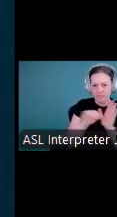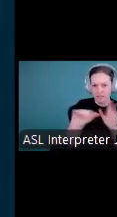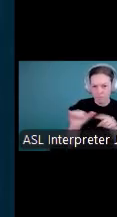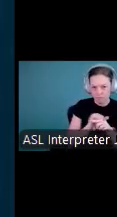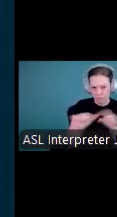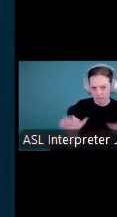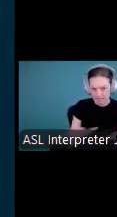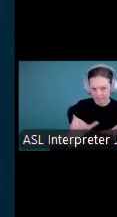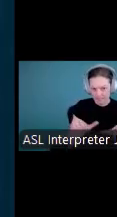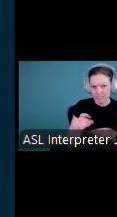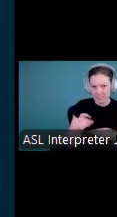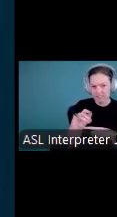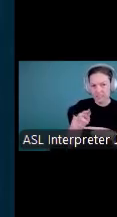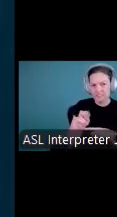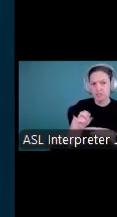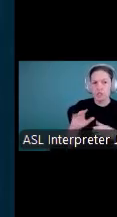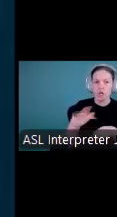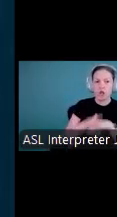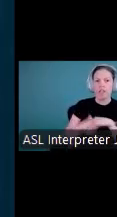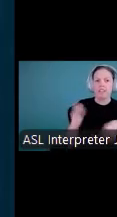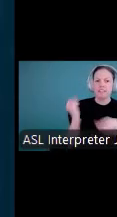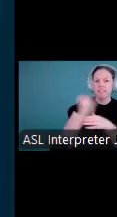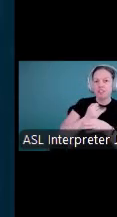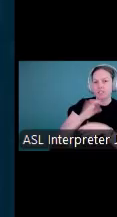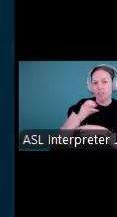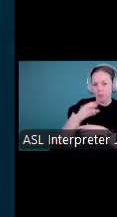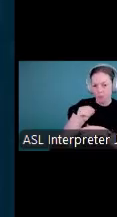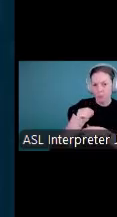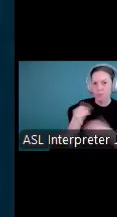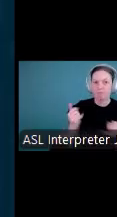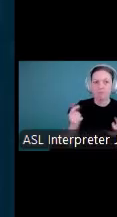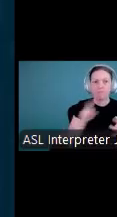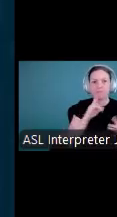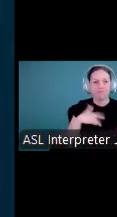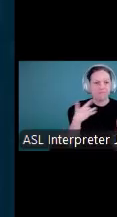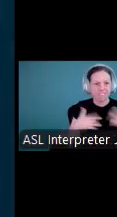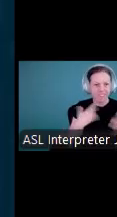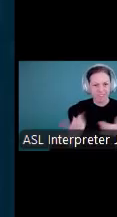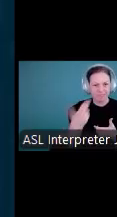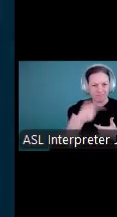Early Intervention ECHO. We are thrilled to have you today. My